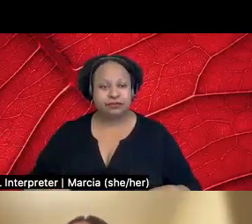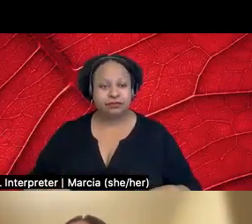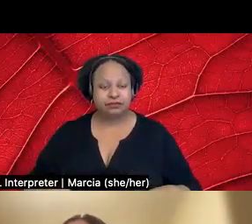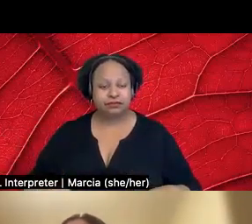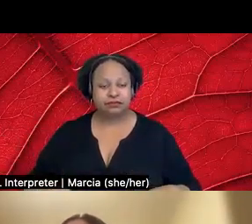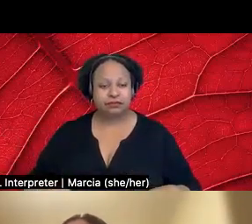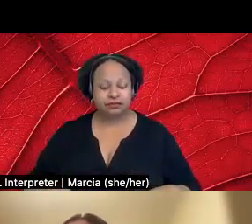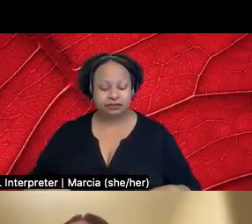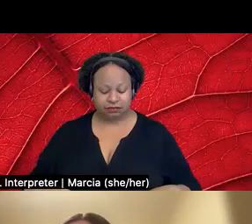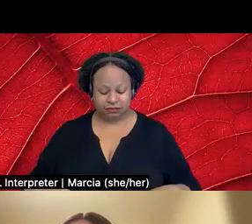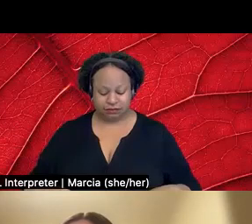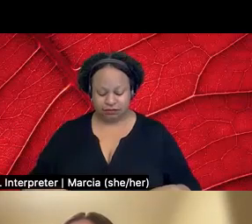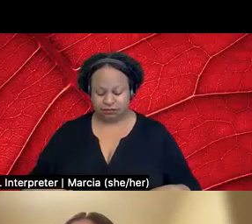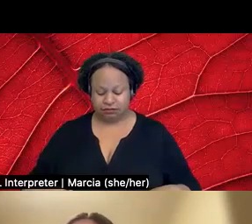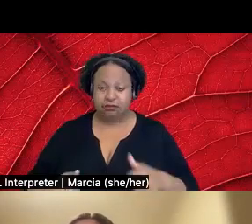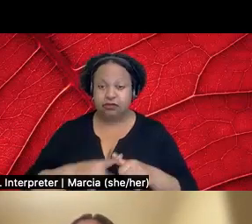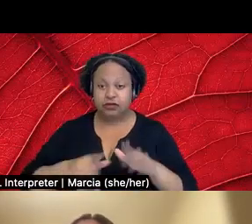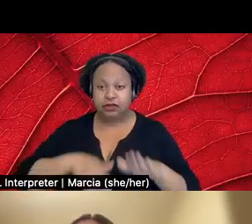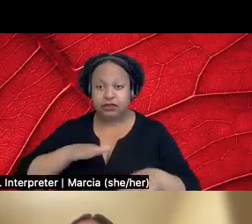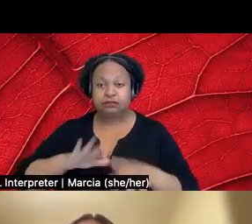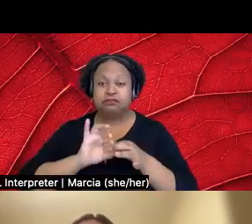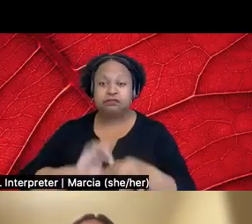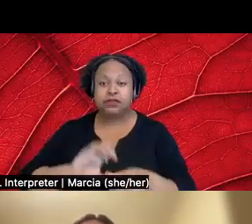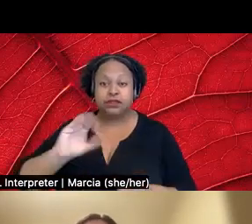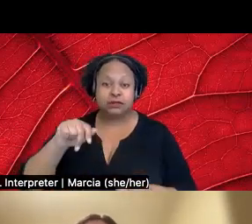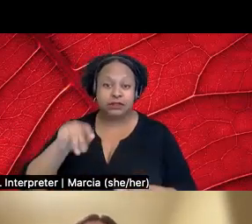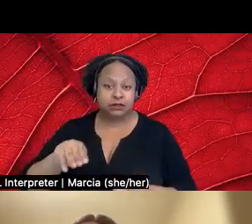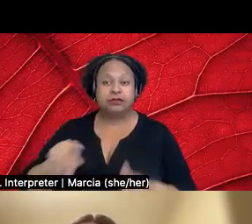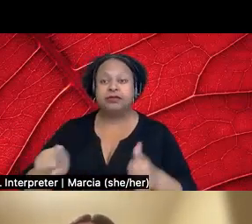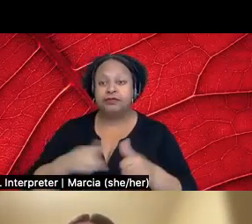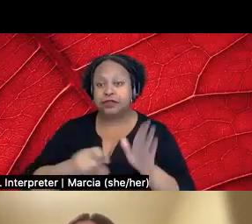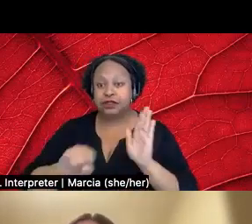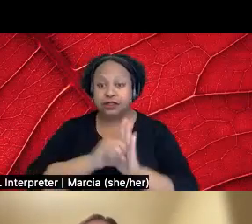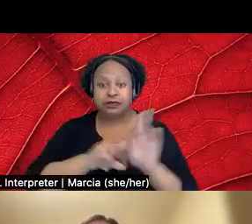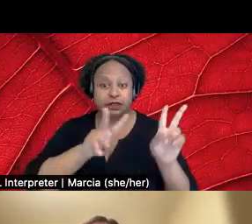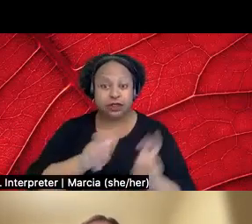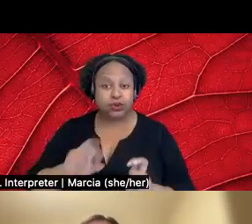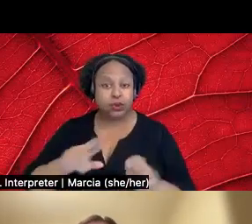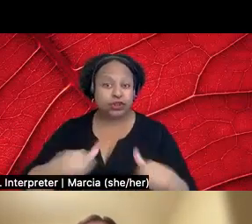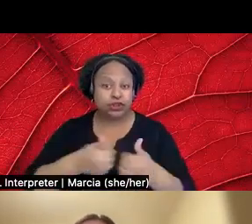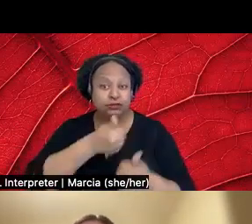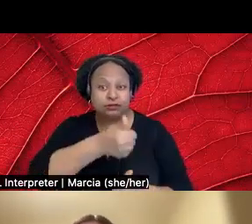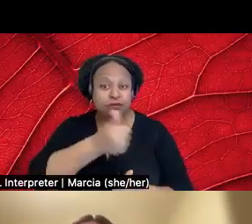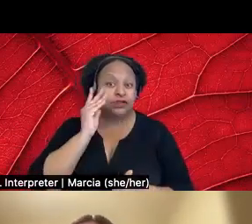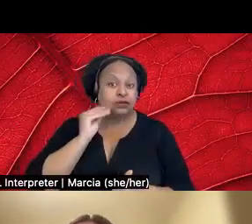So, the first step in the COPM is identifying the issues or challenges being experienced by the student in the practicum.